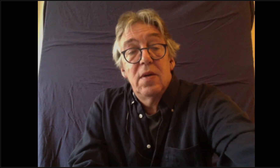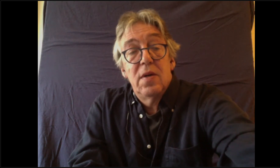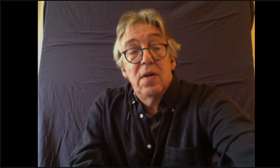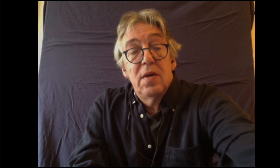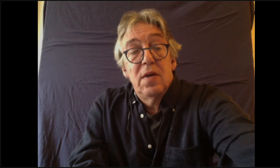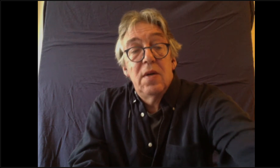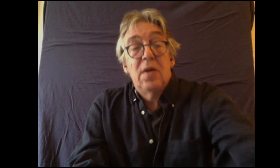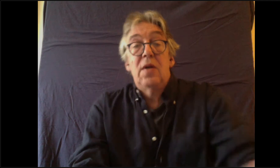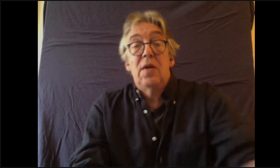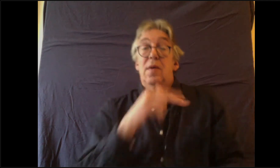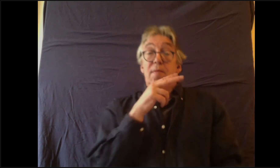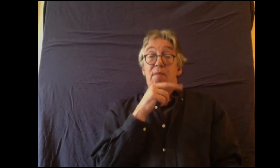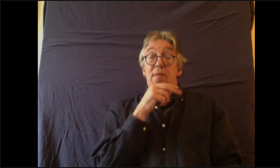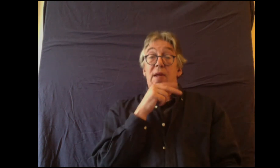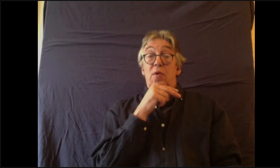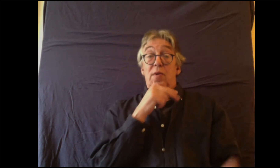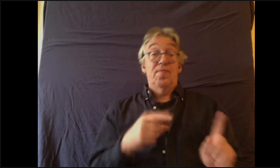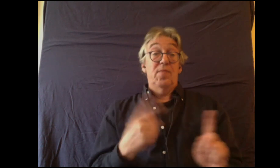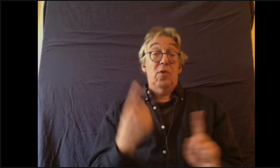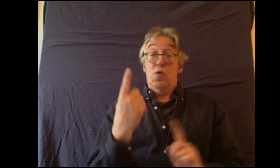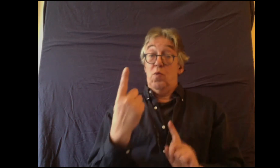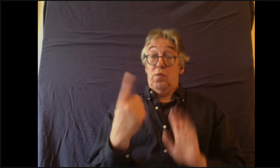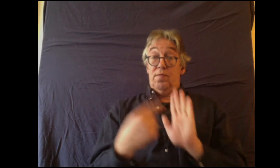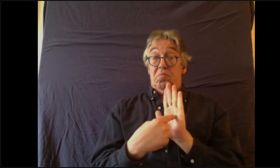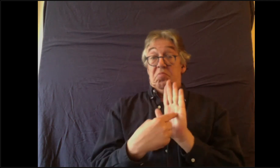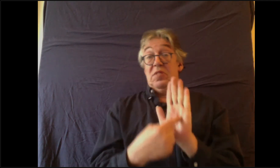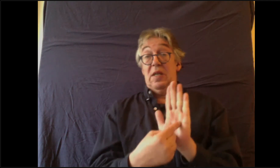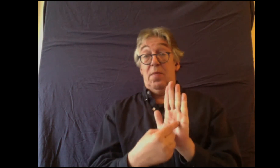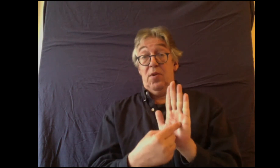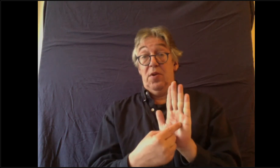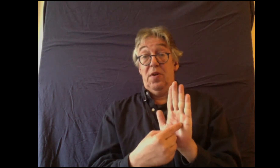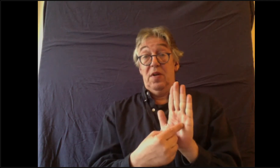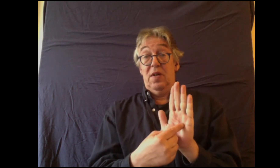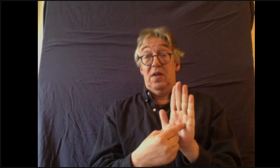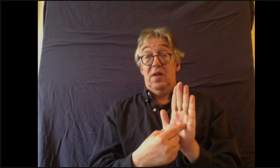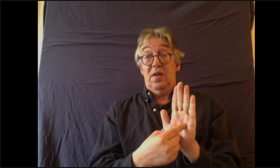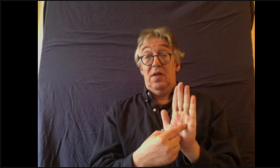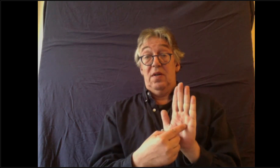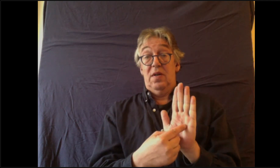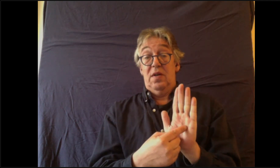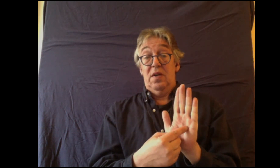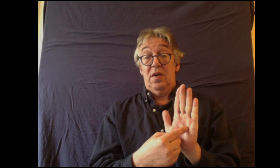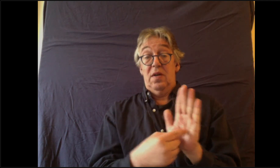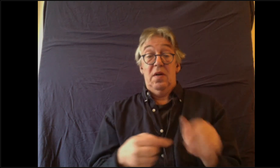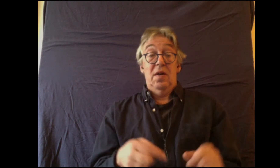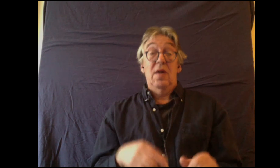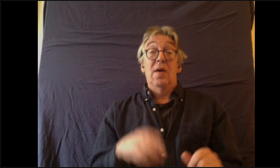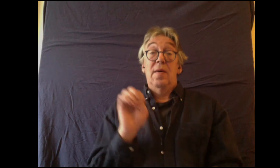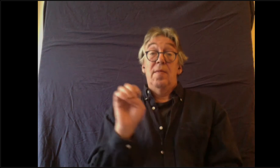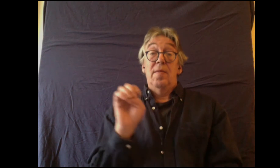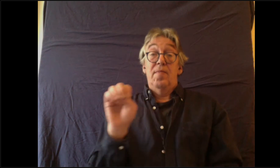In the work that EDF does promoting the inclusion and accessibility